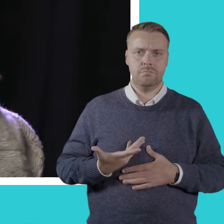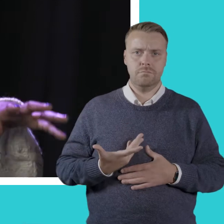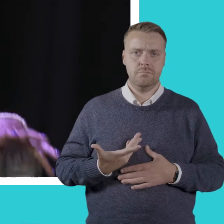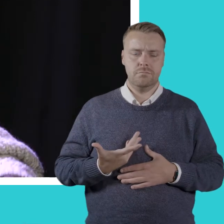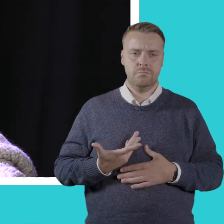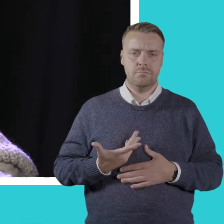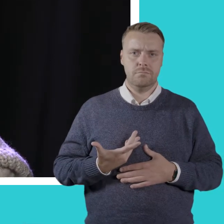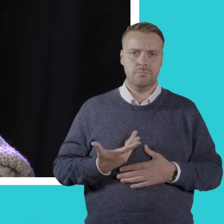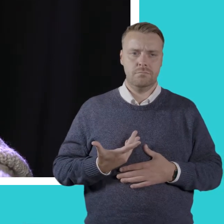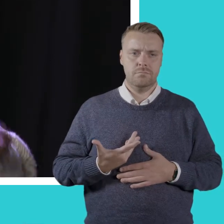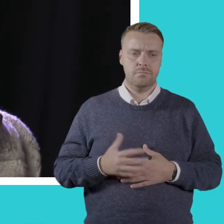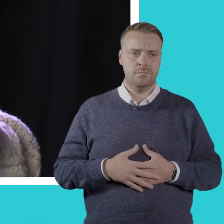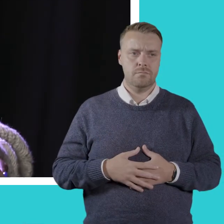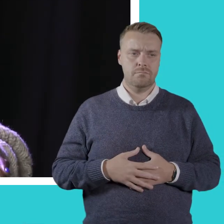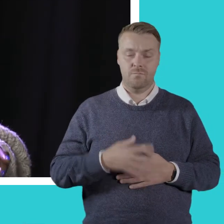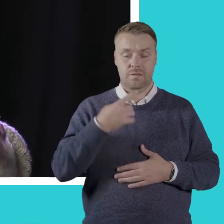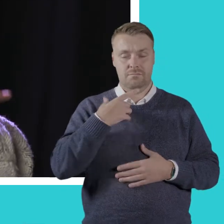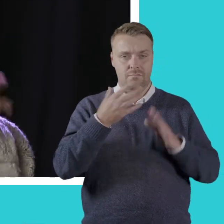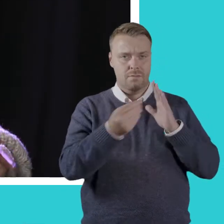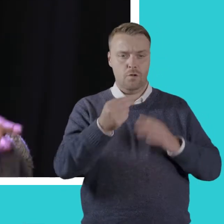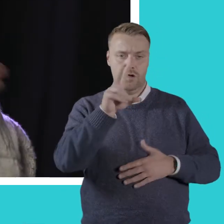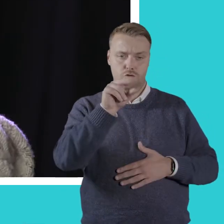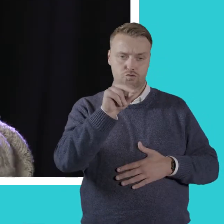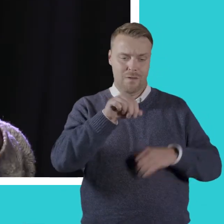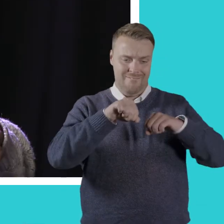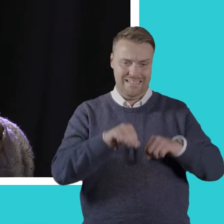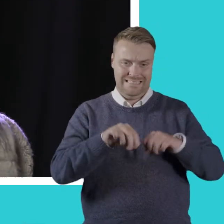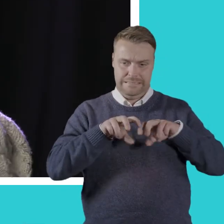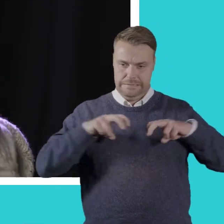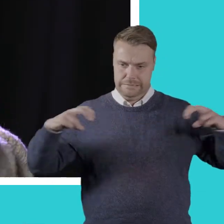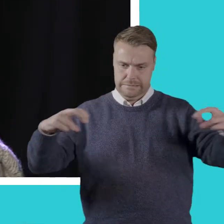of 12 seats at the table only one of them is for women and that necessarily kind of fosters a bit